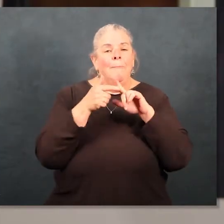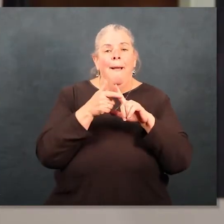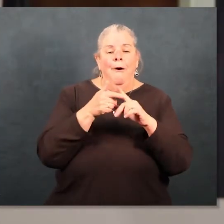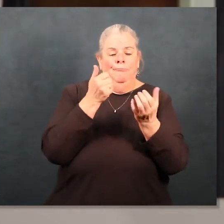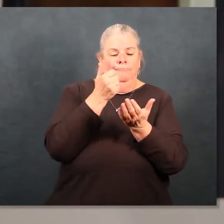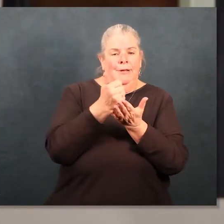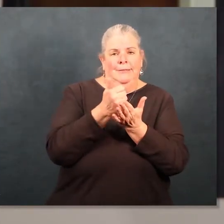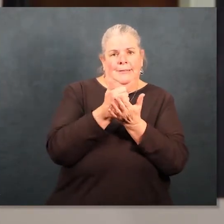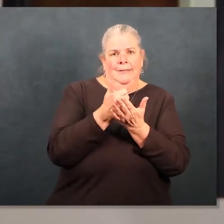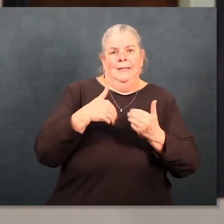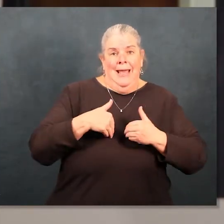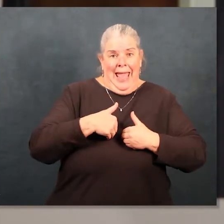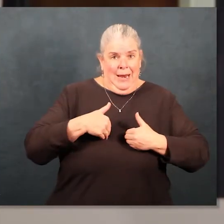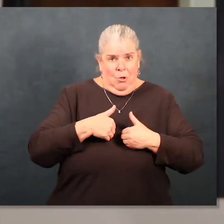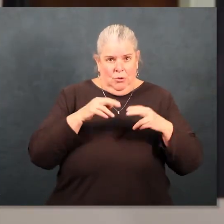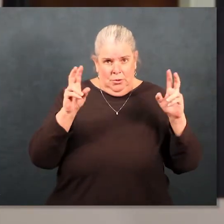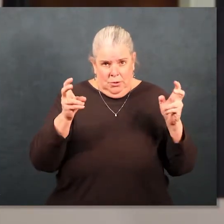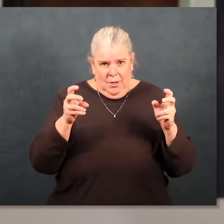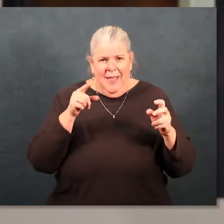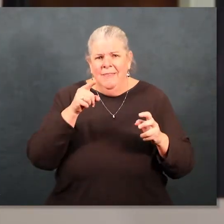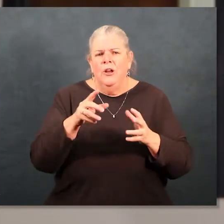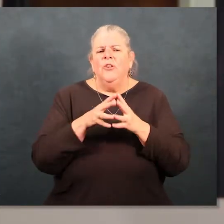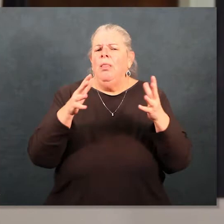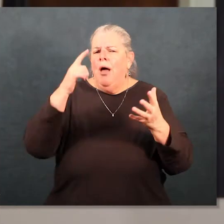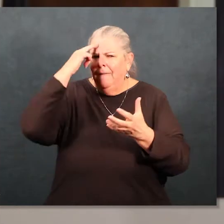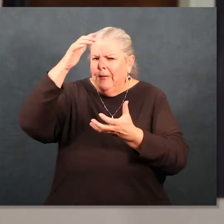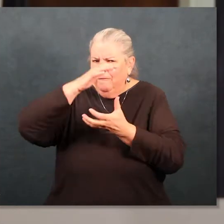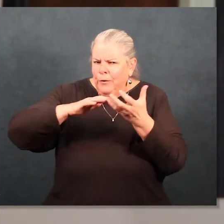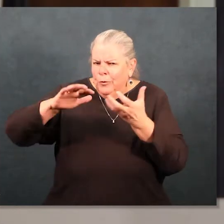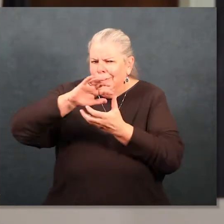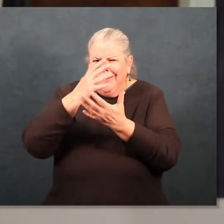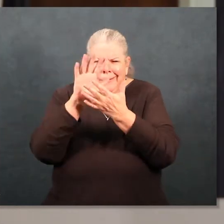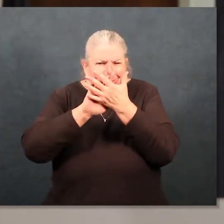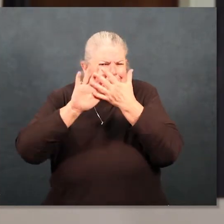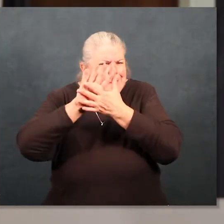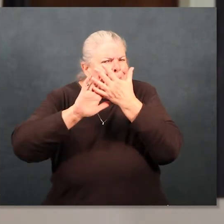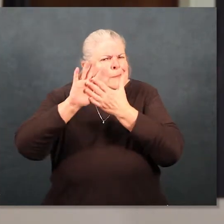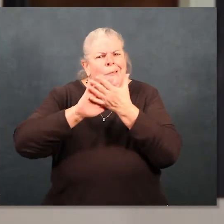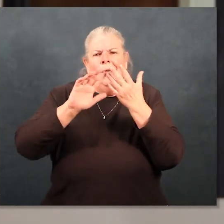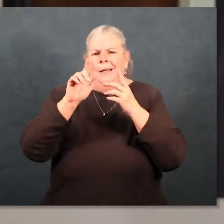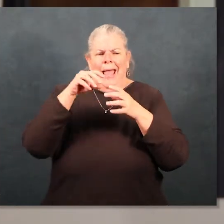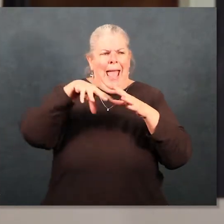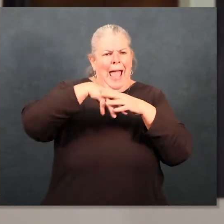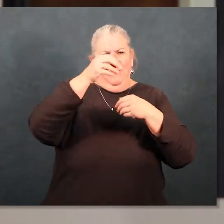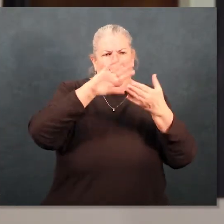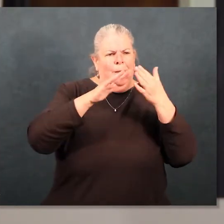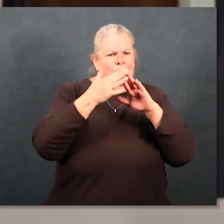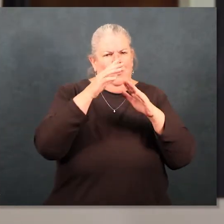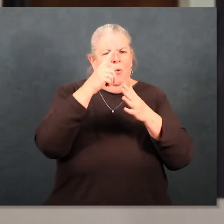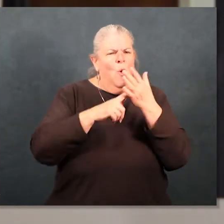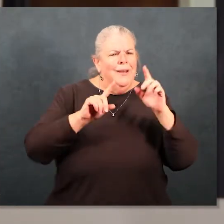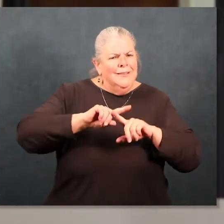there is a lot of confusion in the community about what's the difference between a service animal